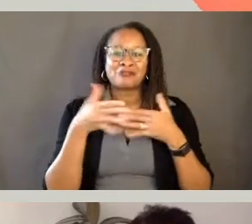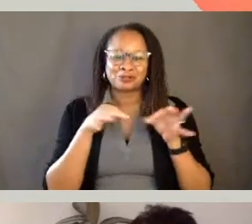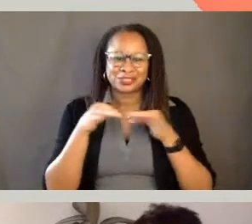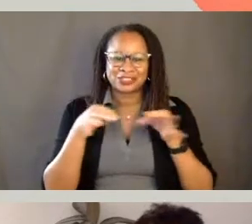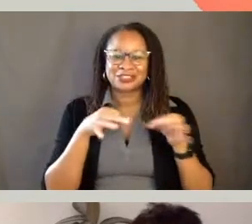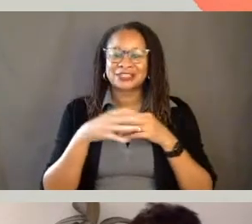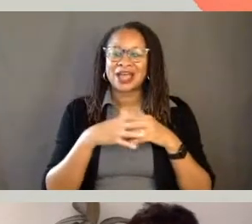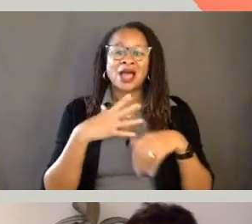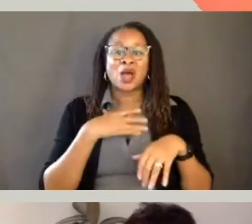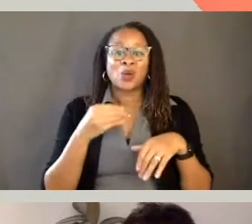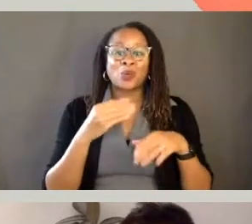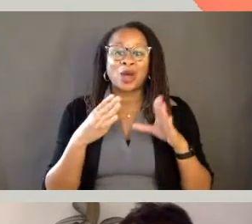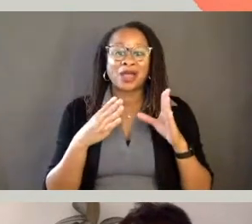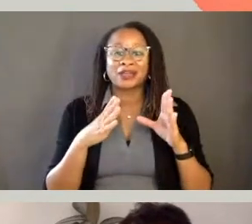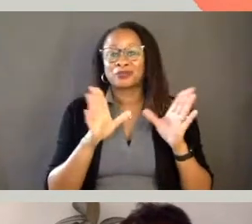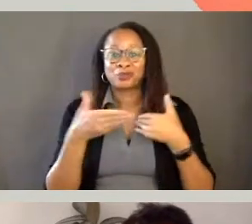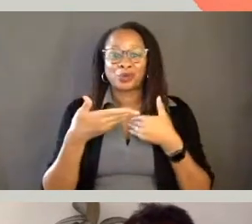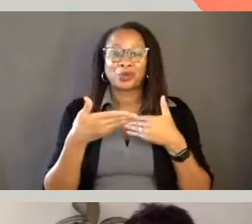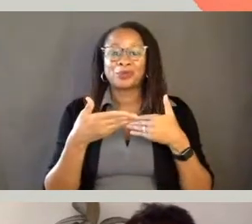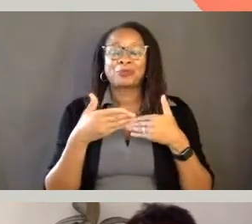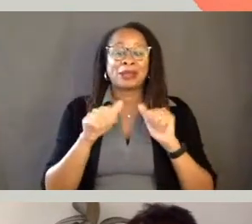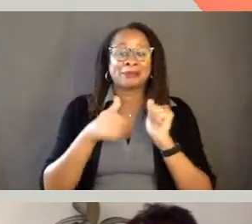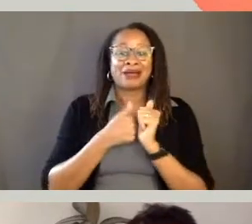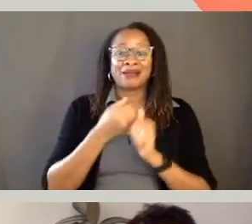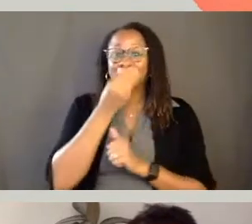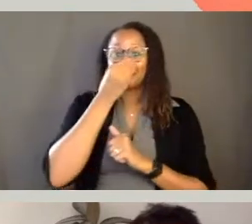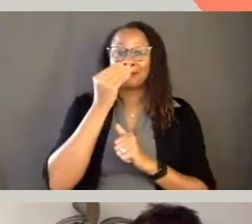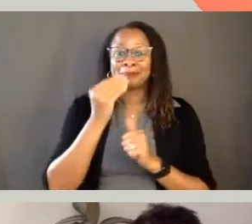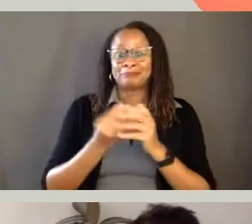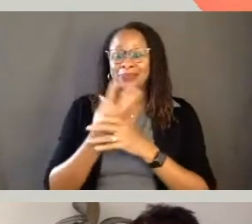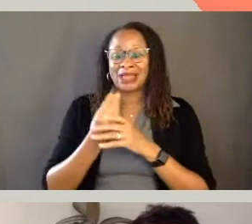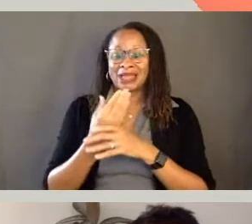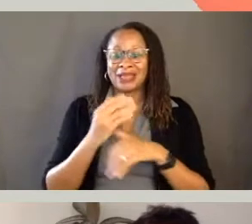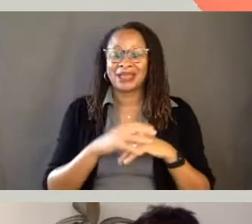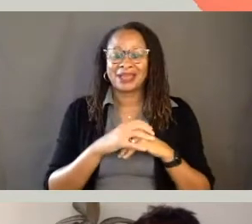I'm in a white room, there's a plant behind me and a cart, and I'm a light skinned Brown woman.